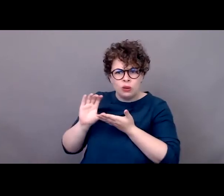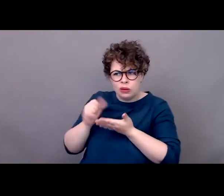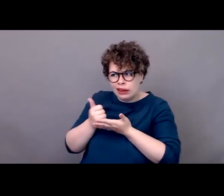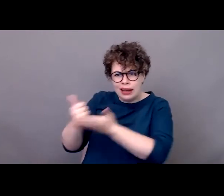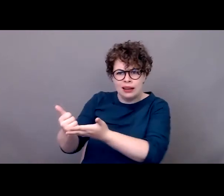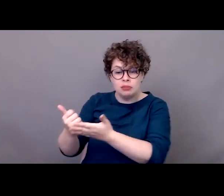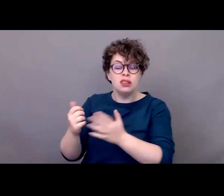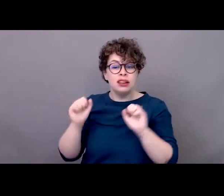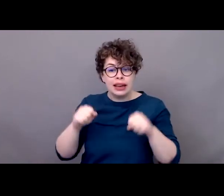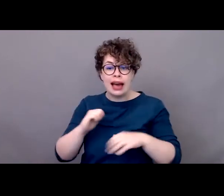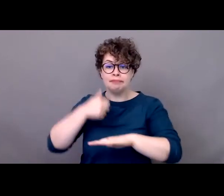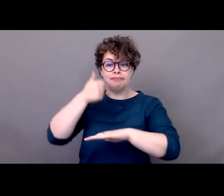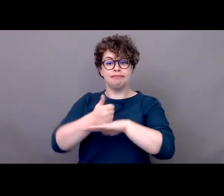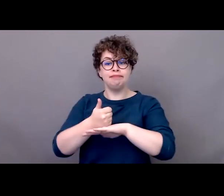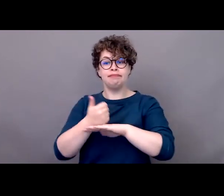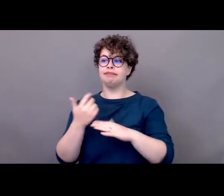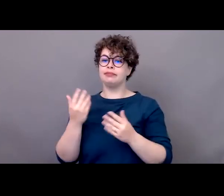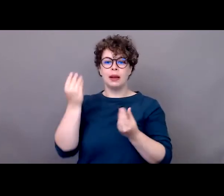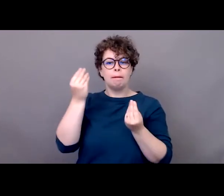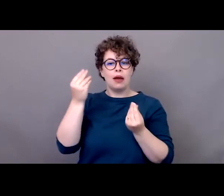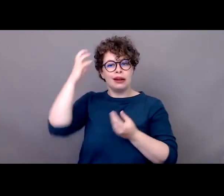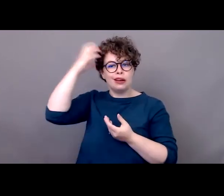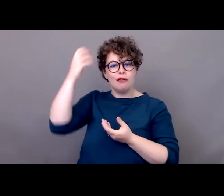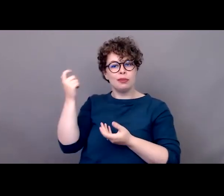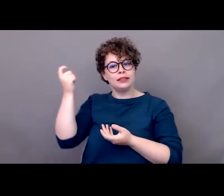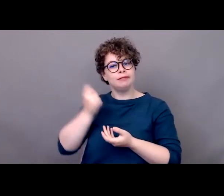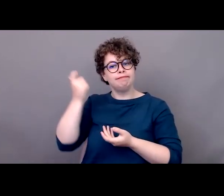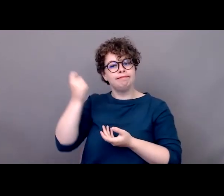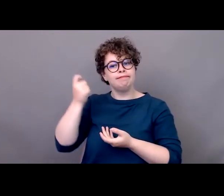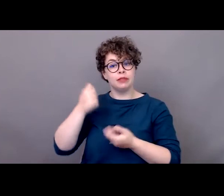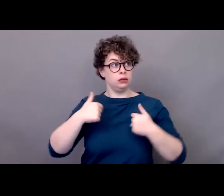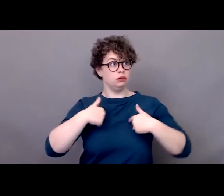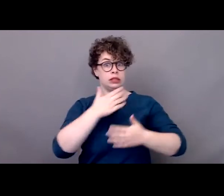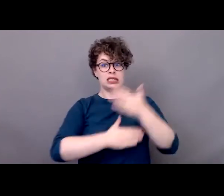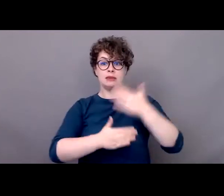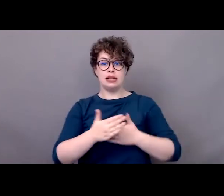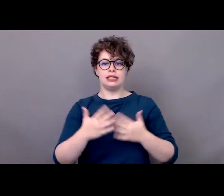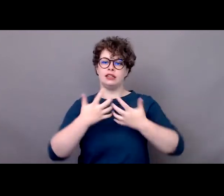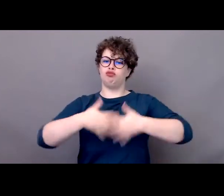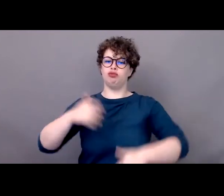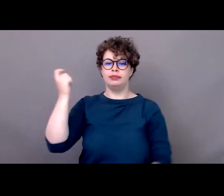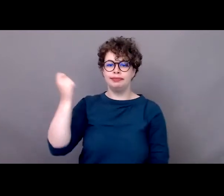programmes to alleviate poverty among people with disabilities. So, we may ask ourselves is this